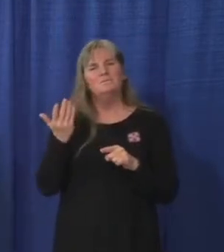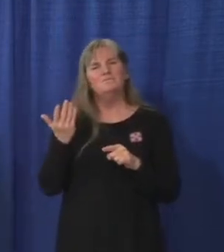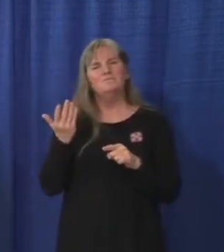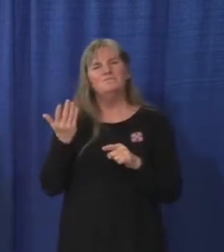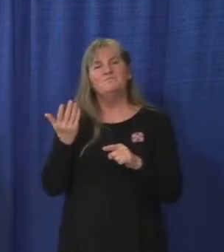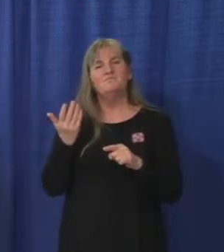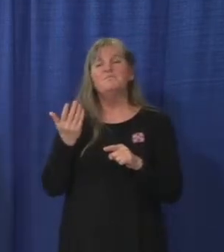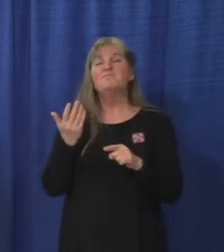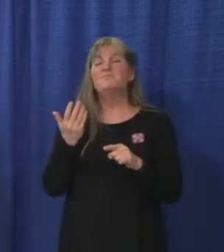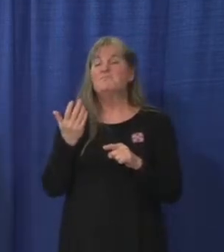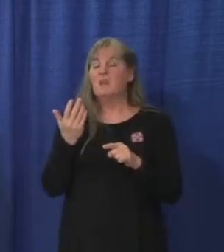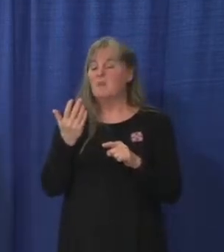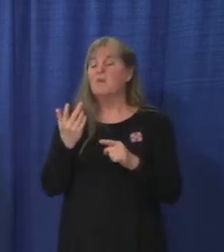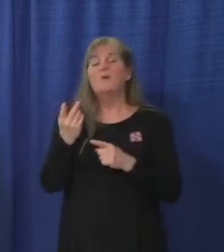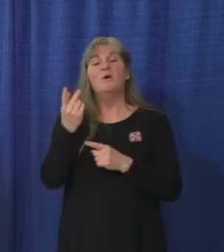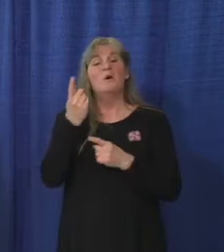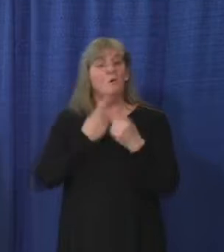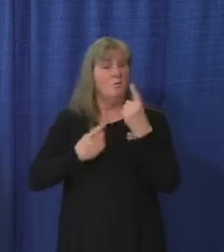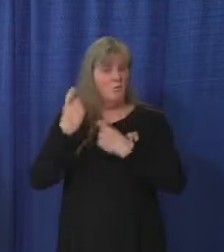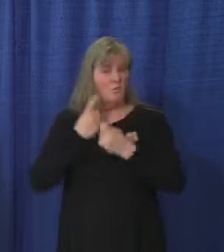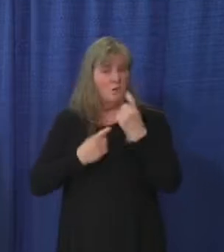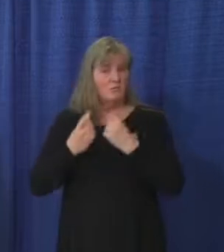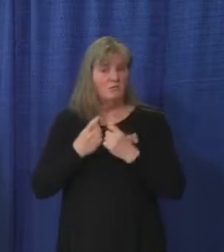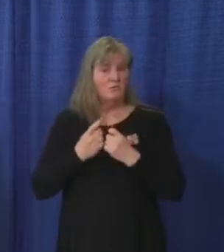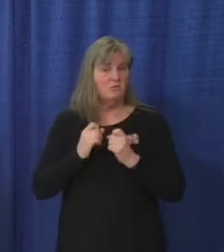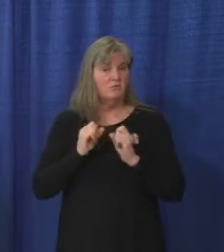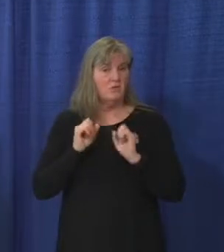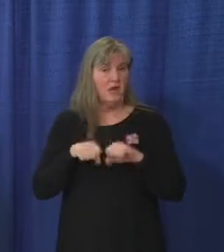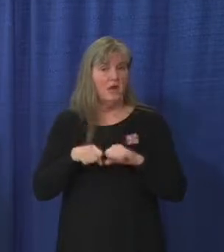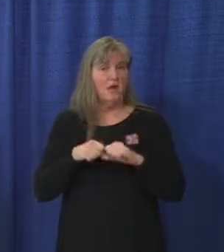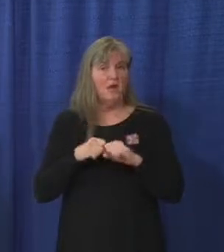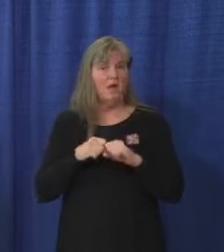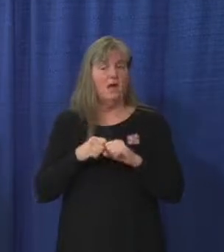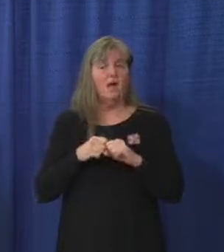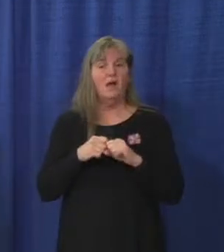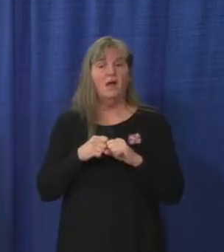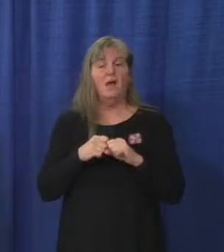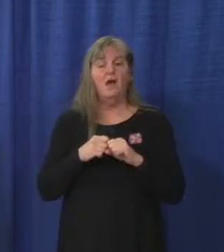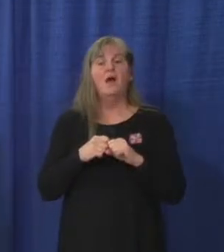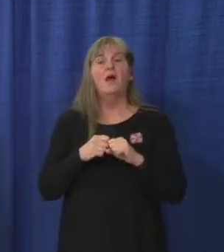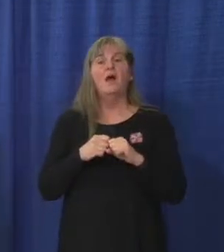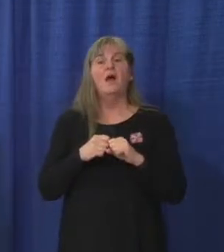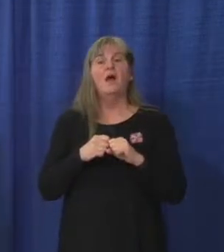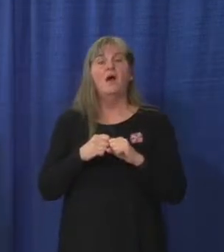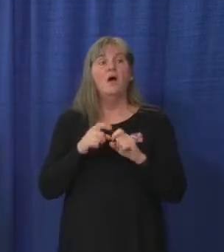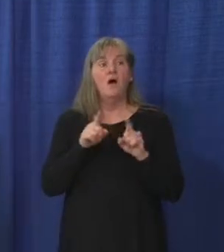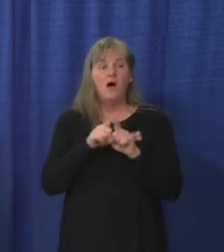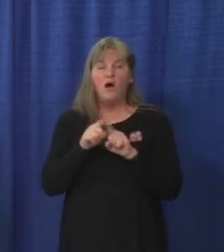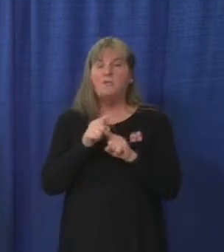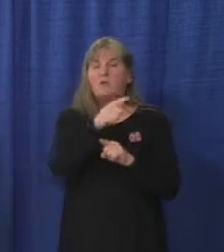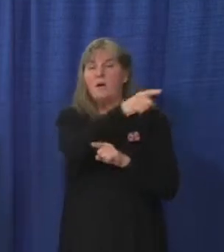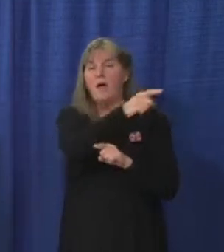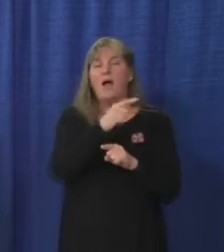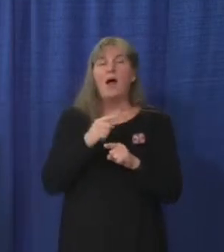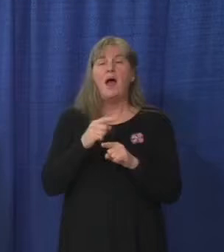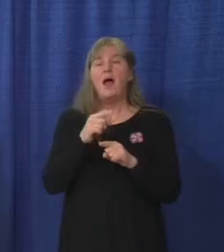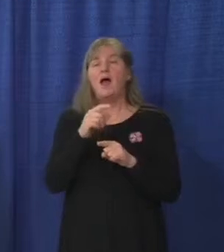have that plan hosted today online, we brought copies for media that are here, I have to